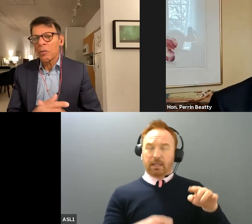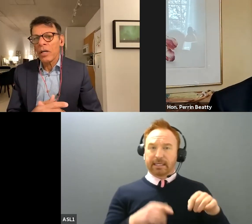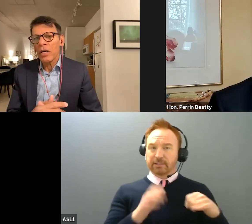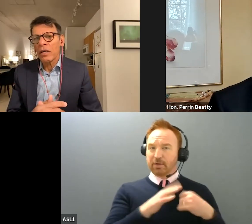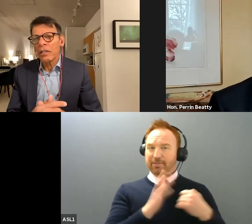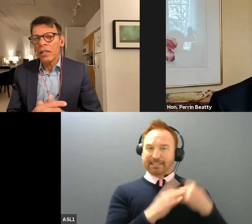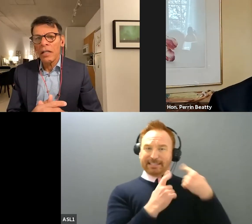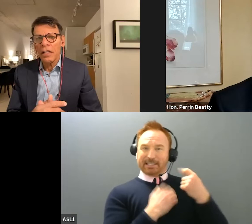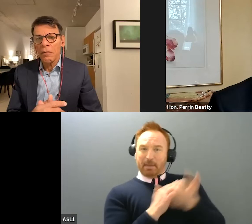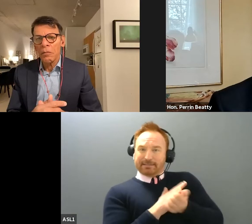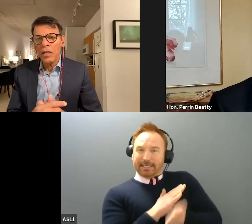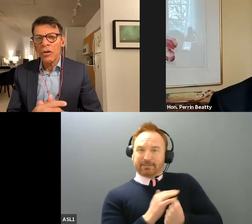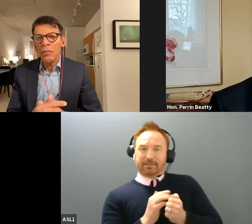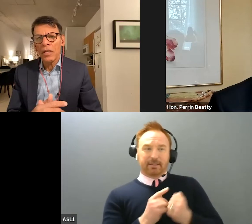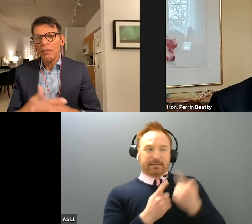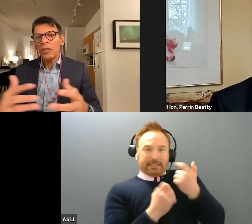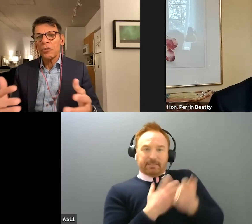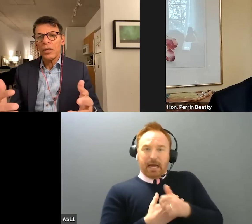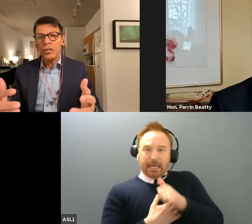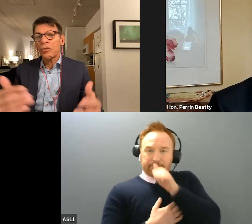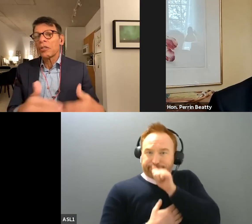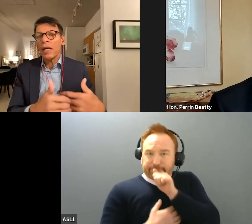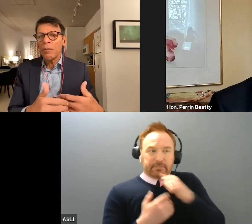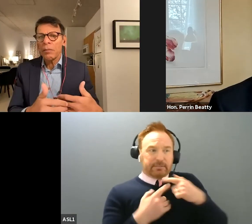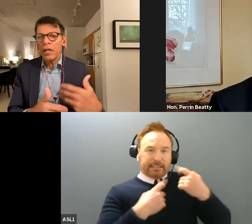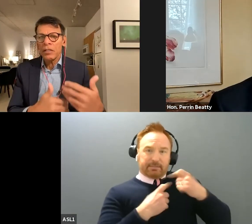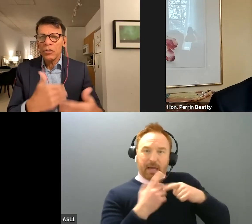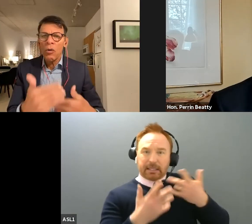work harder than any time in my job and I've been doing during this pandemic because there's always